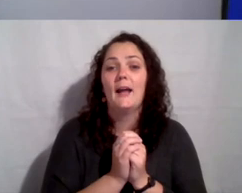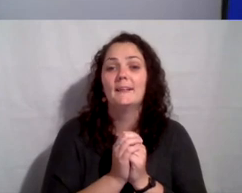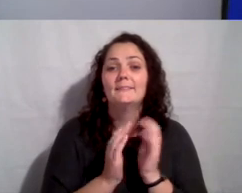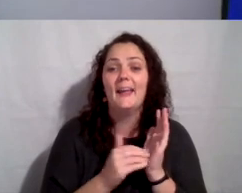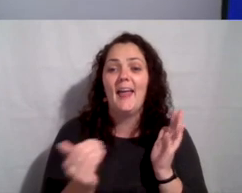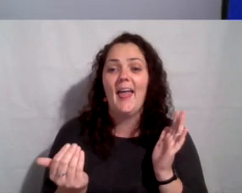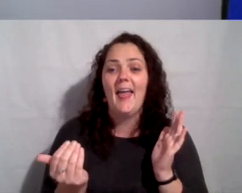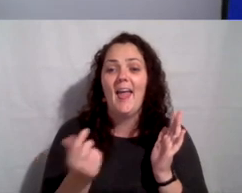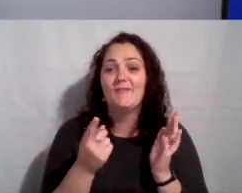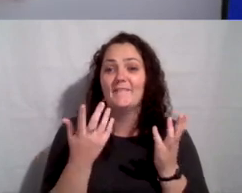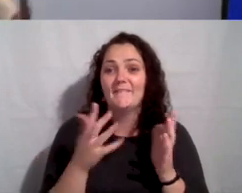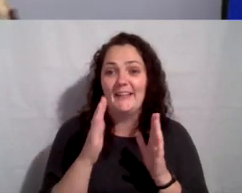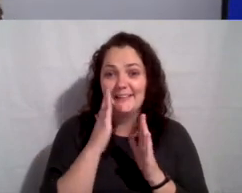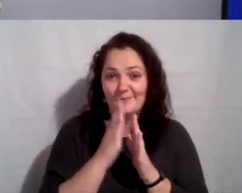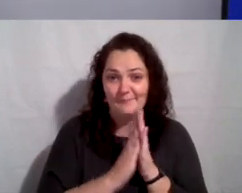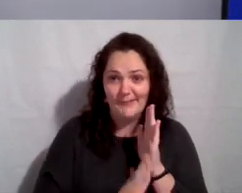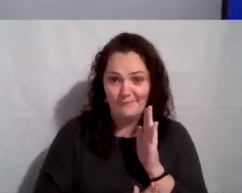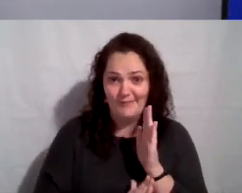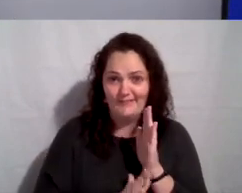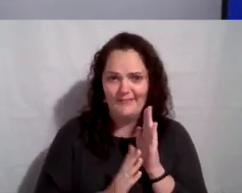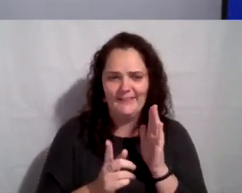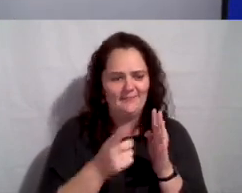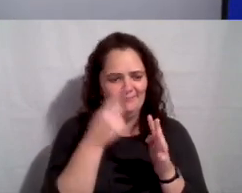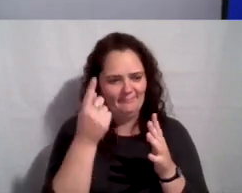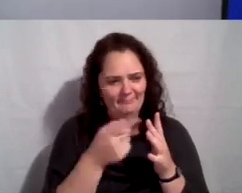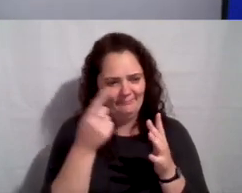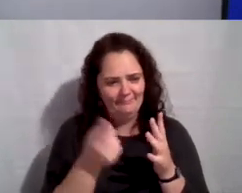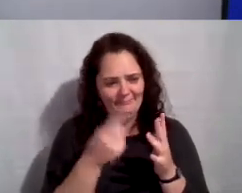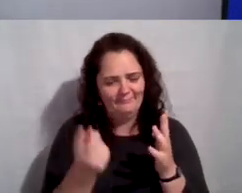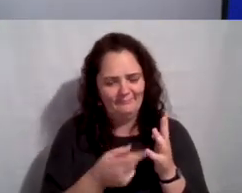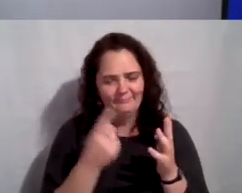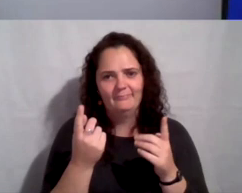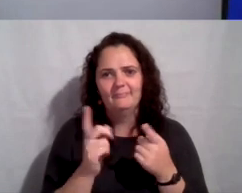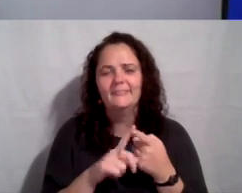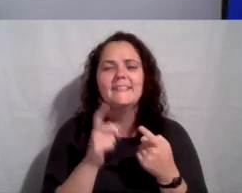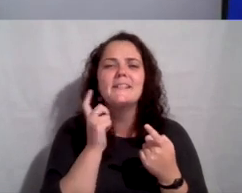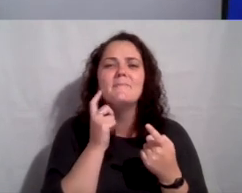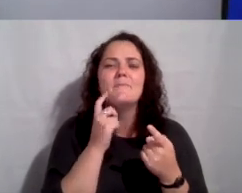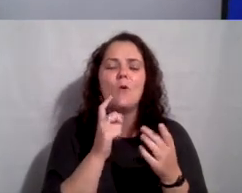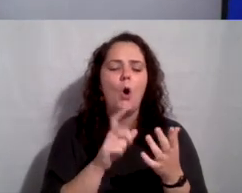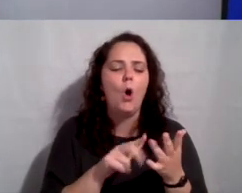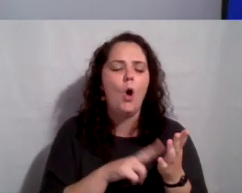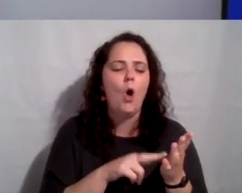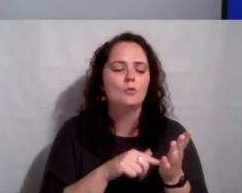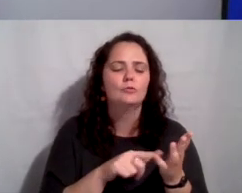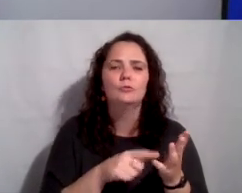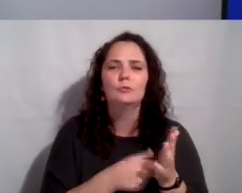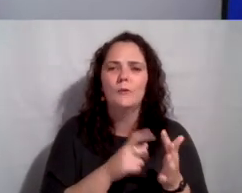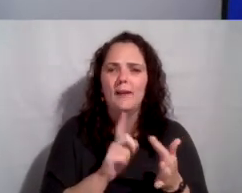hopefully now you've had that experience of doing all of those different types of drawing, from the simple contour drawing to the